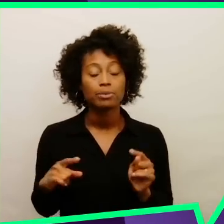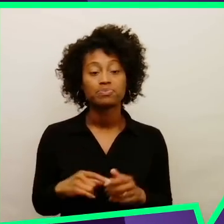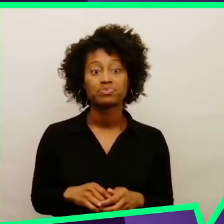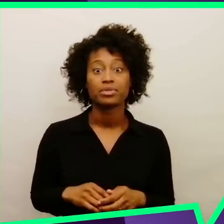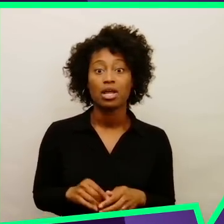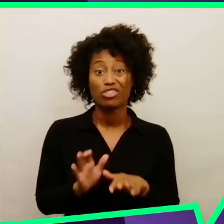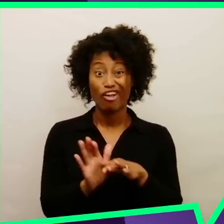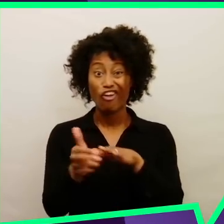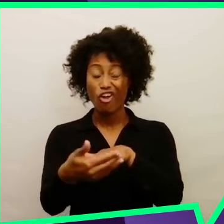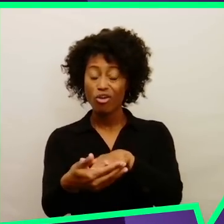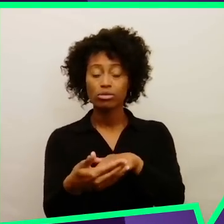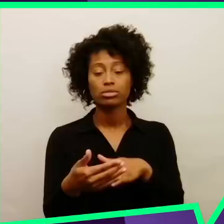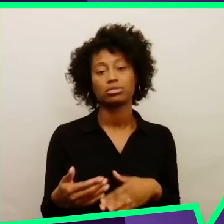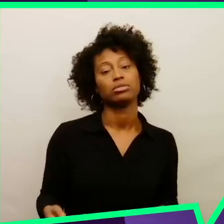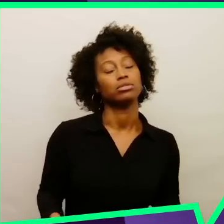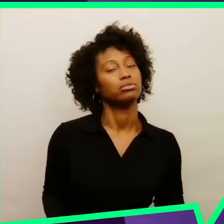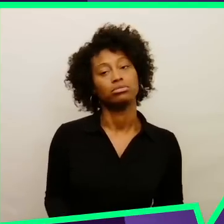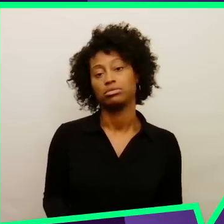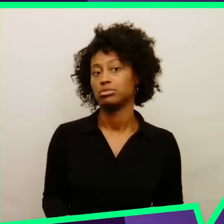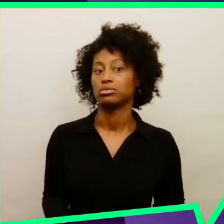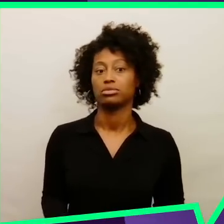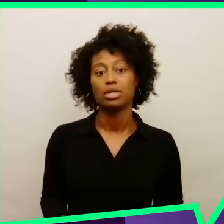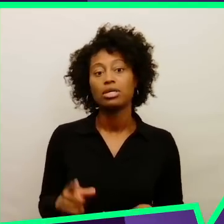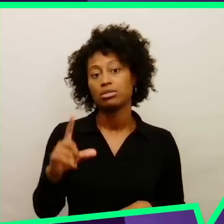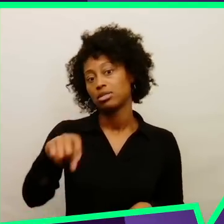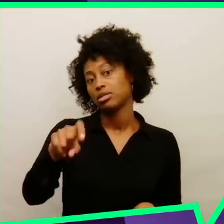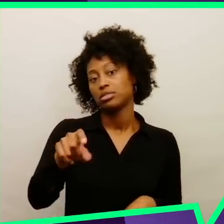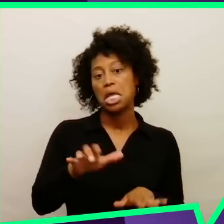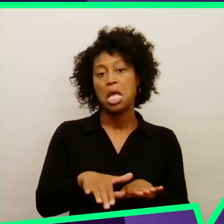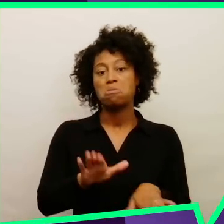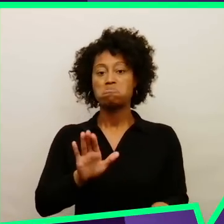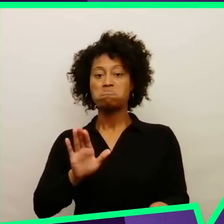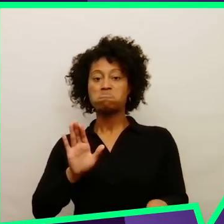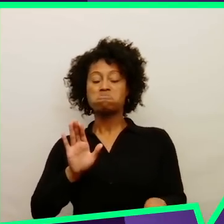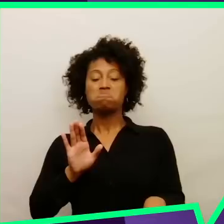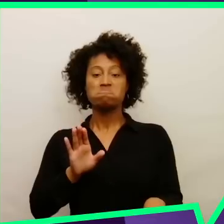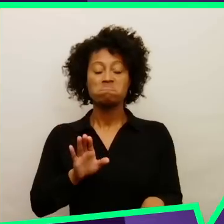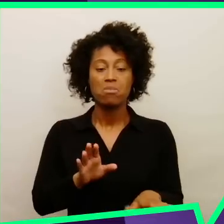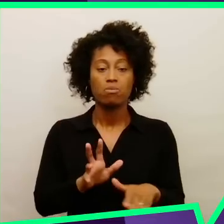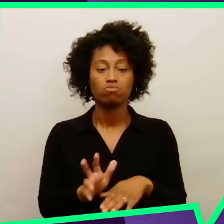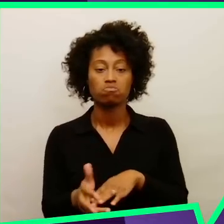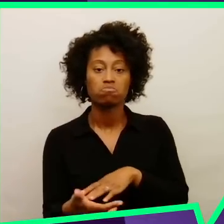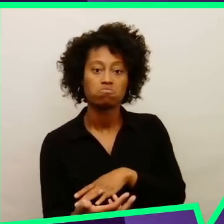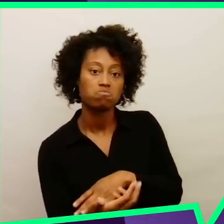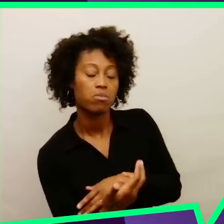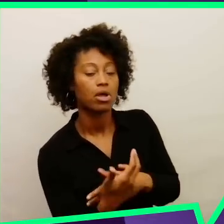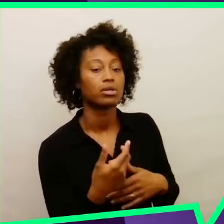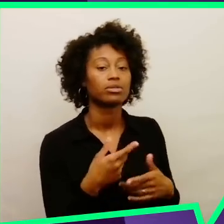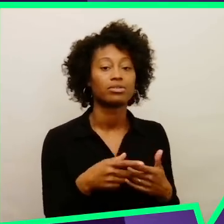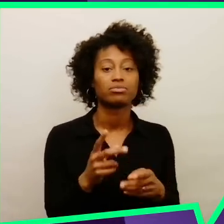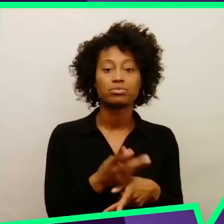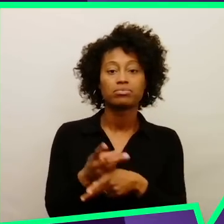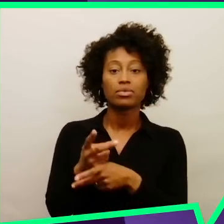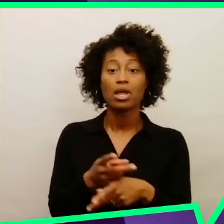But the curves, I think, is a little bit-- you have to let off on your own-- Yeah.